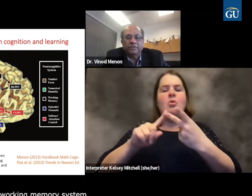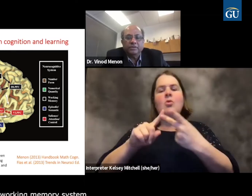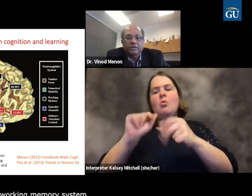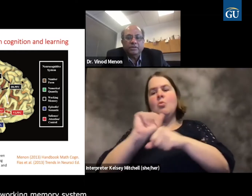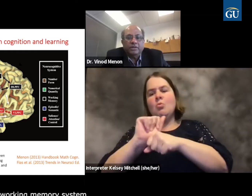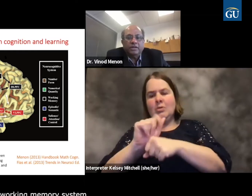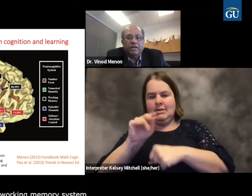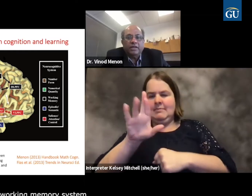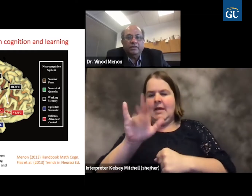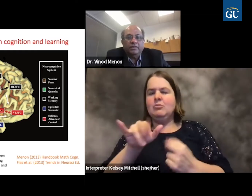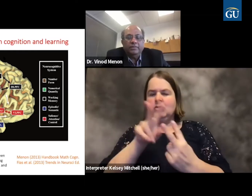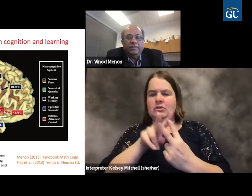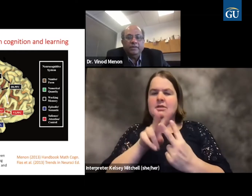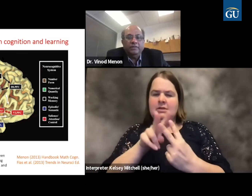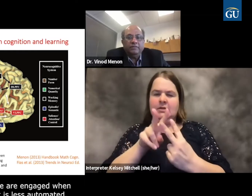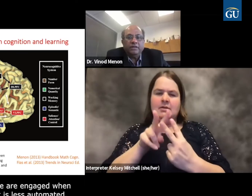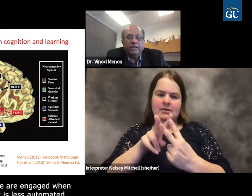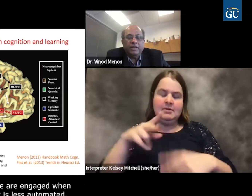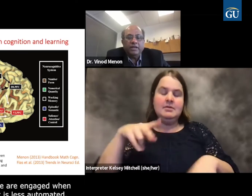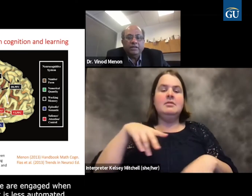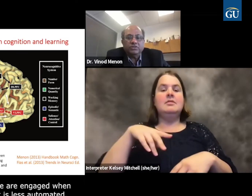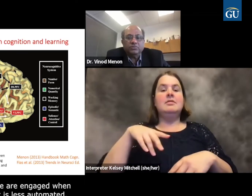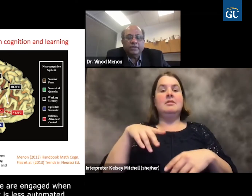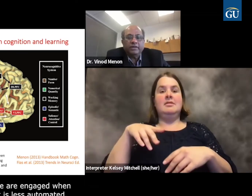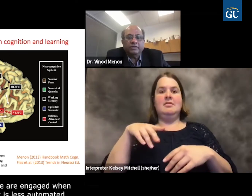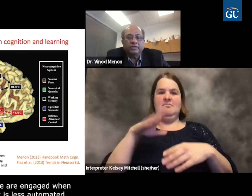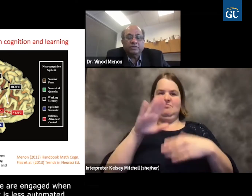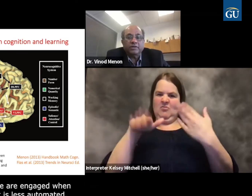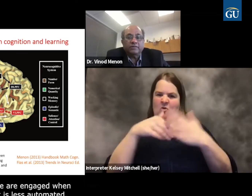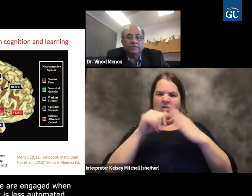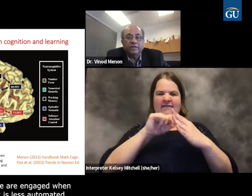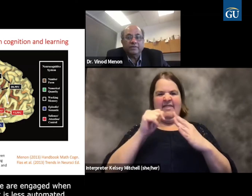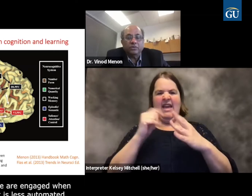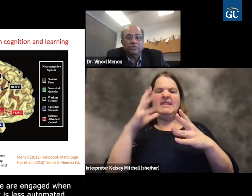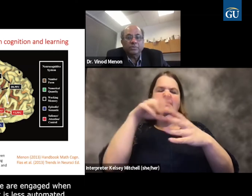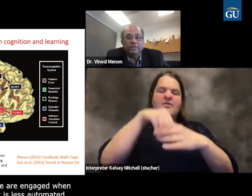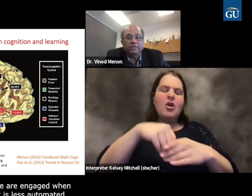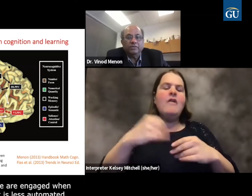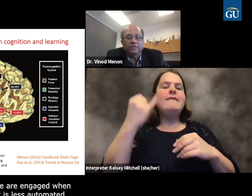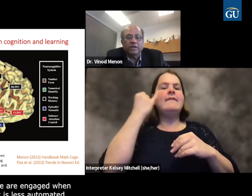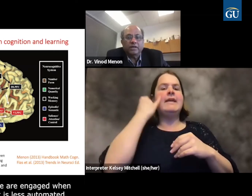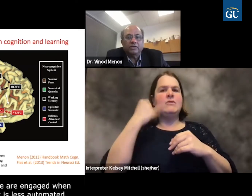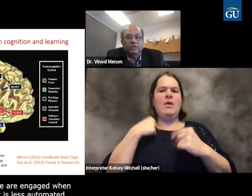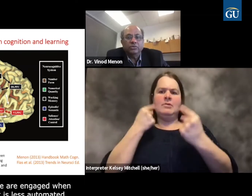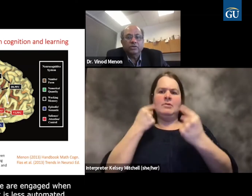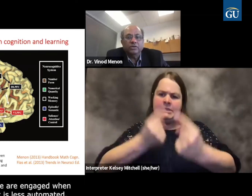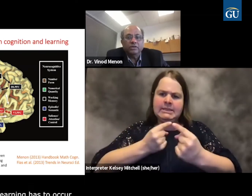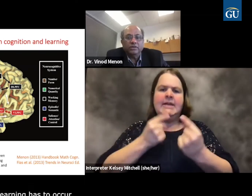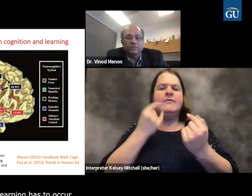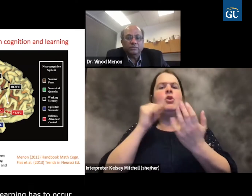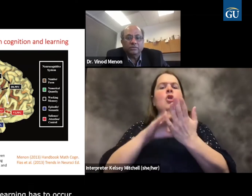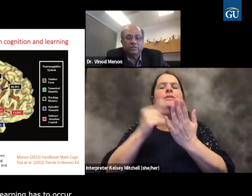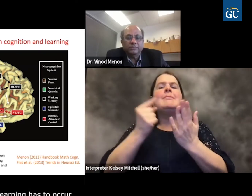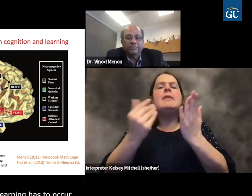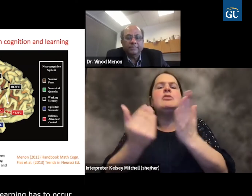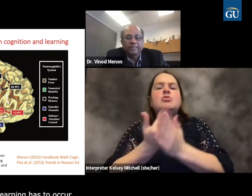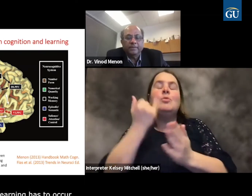memory system and these are engaged when the task is